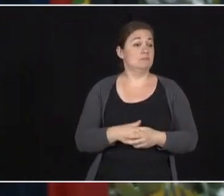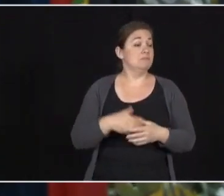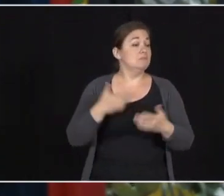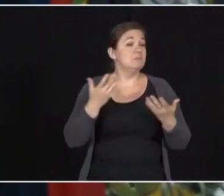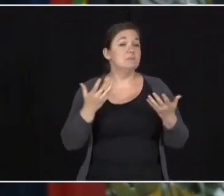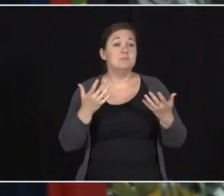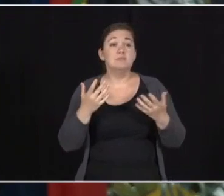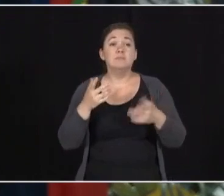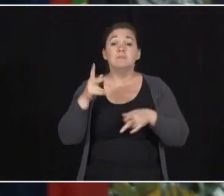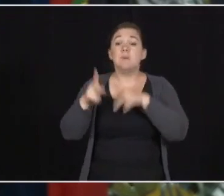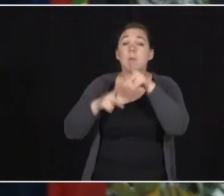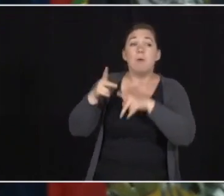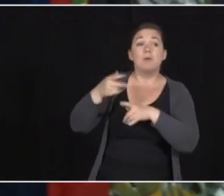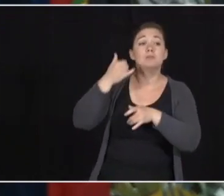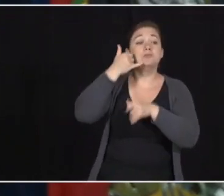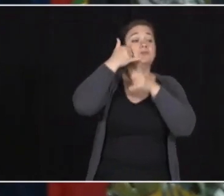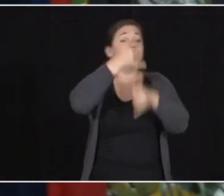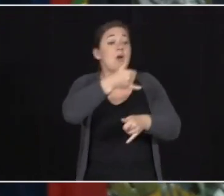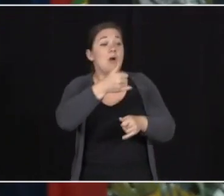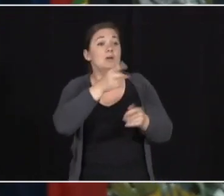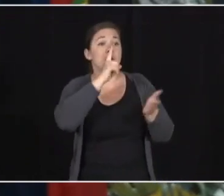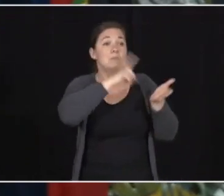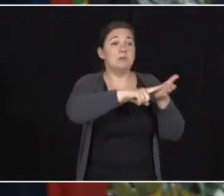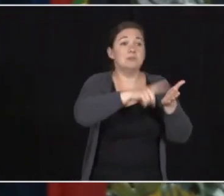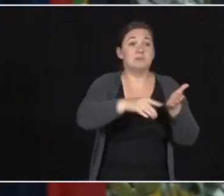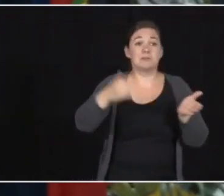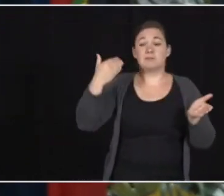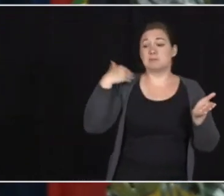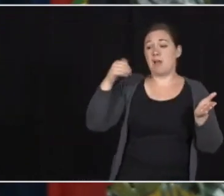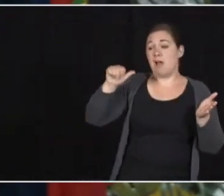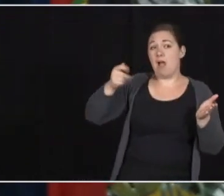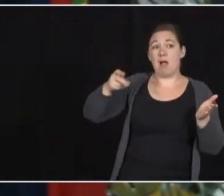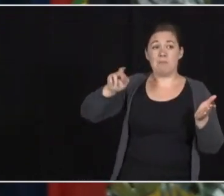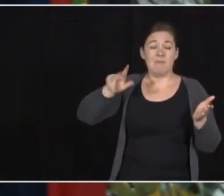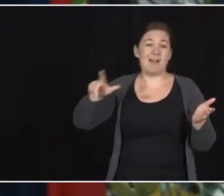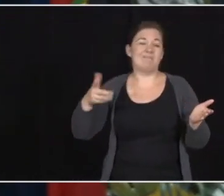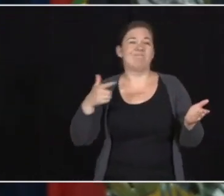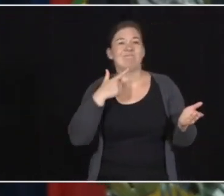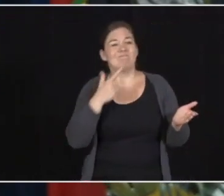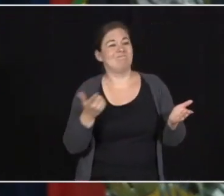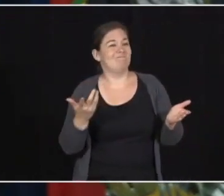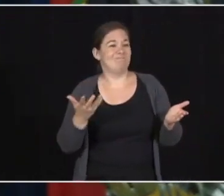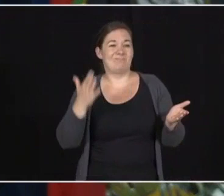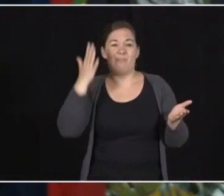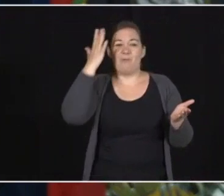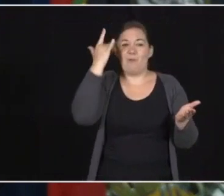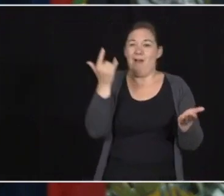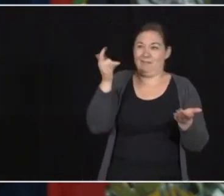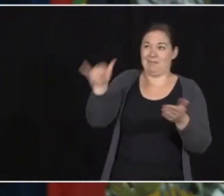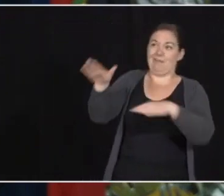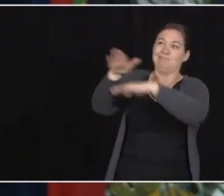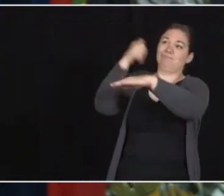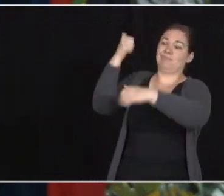have people going in and they are doing inspections over the phone in April, that is the reason why we had to call the military and, too. We knew there were issues.